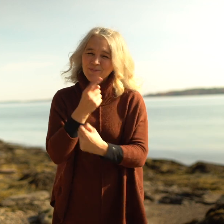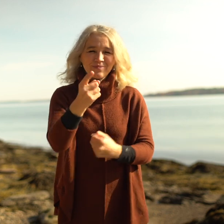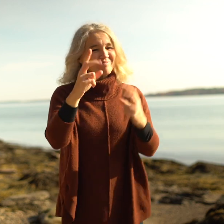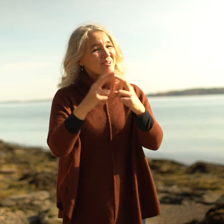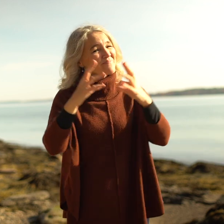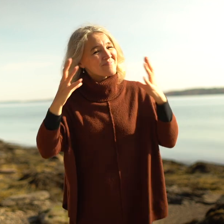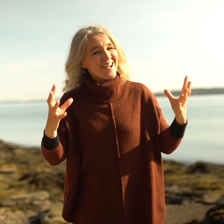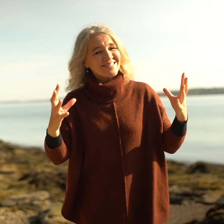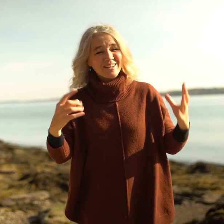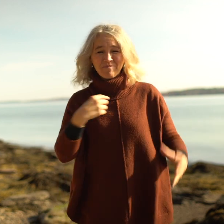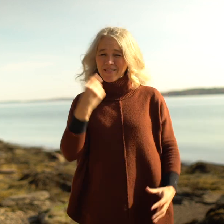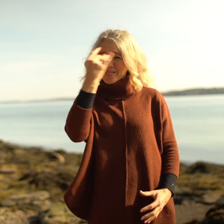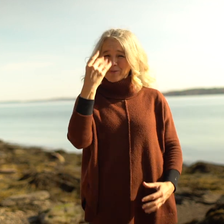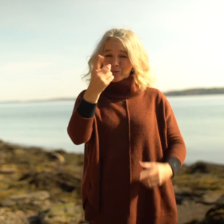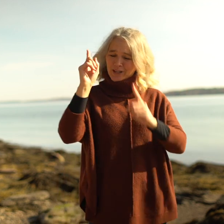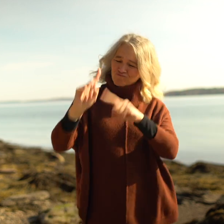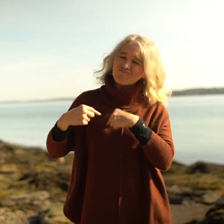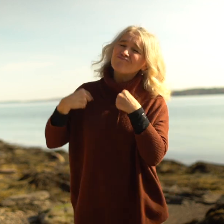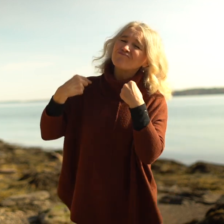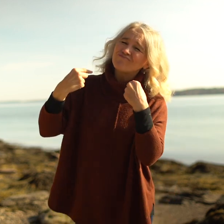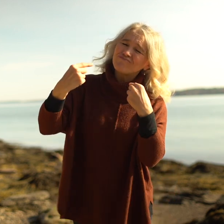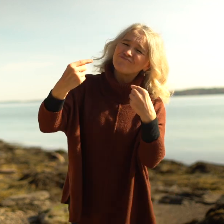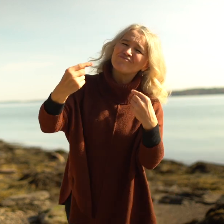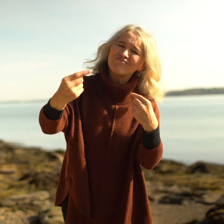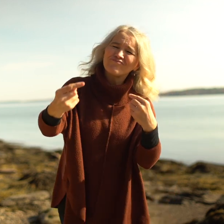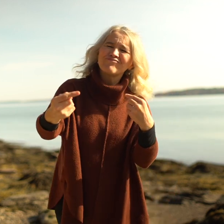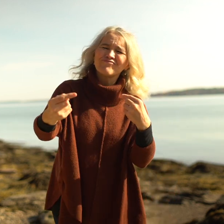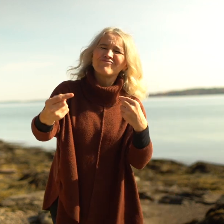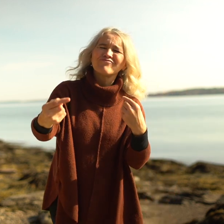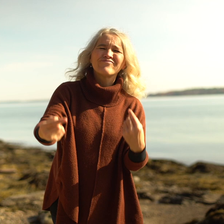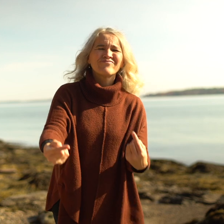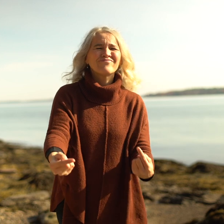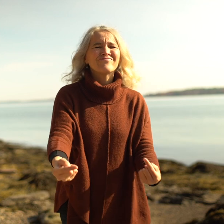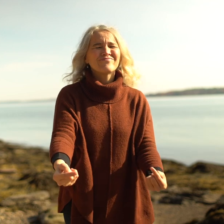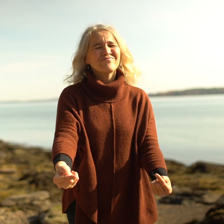But I love you very much, and I’ve been thinking of you